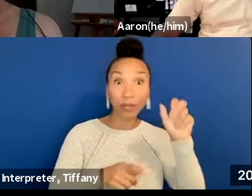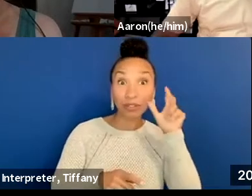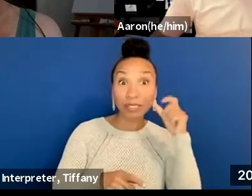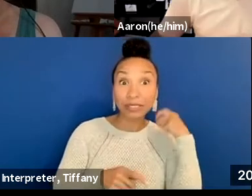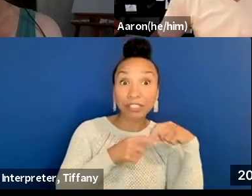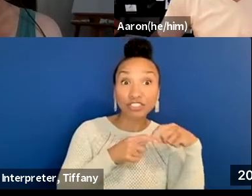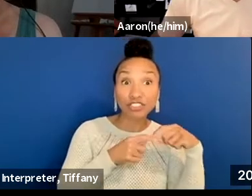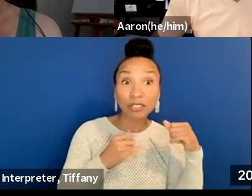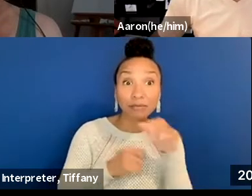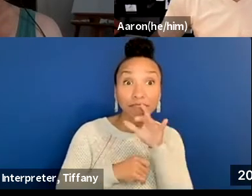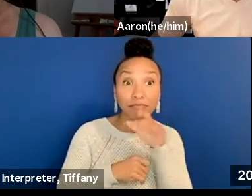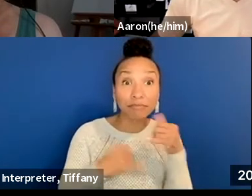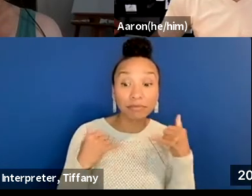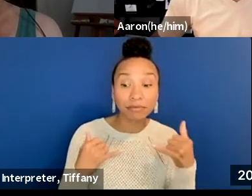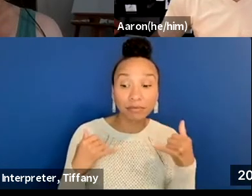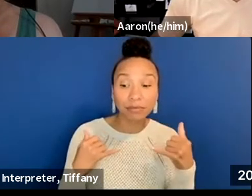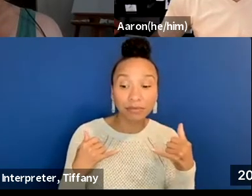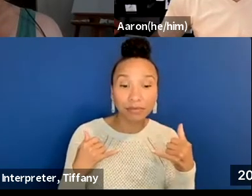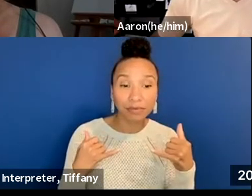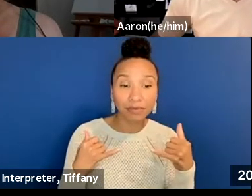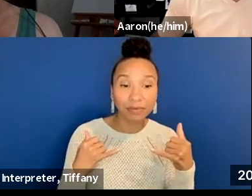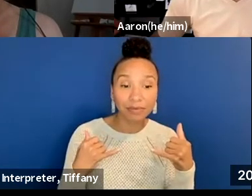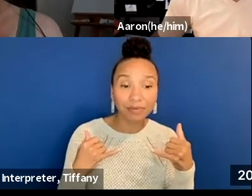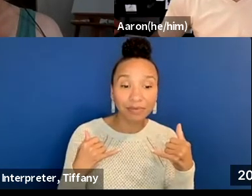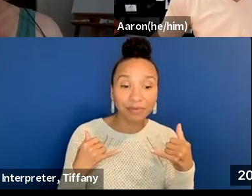Kirya Traber (she/her): And you want me to take them another questions that have come from i'm.